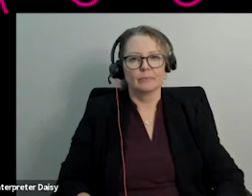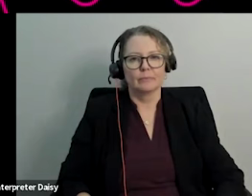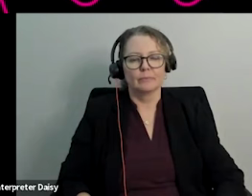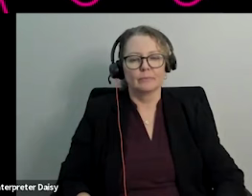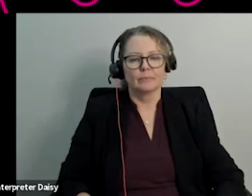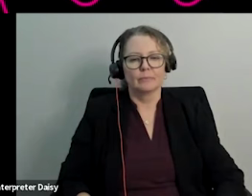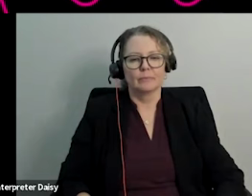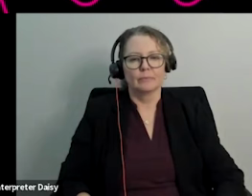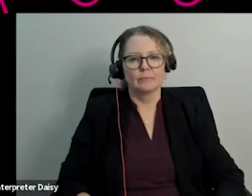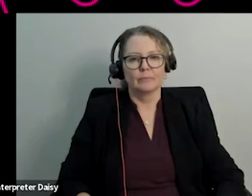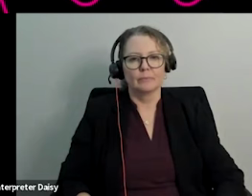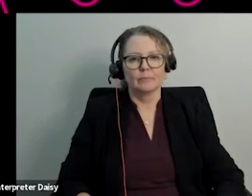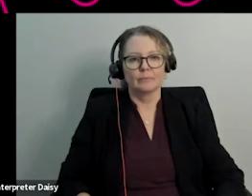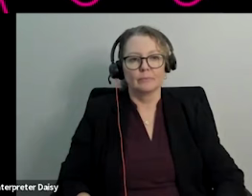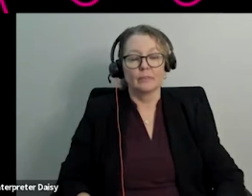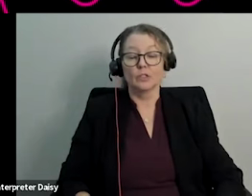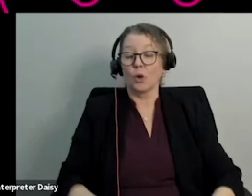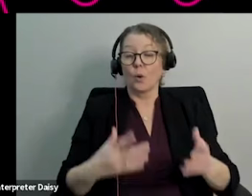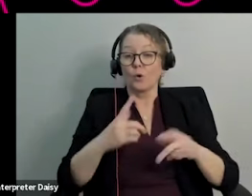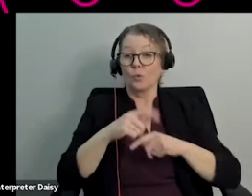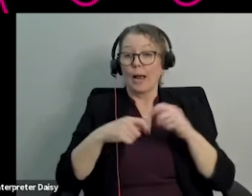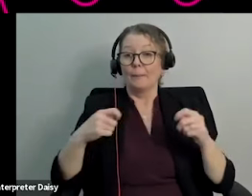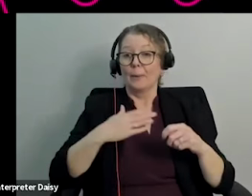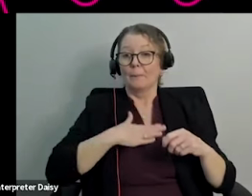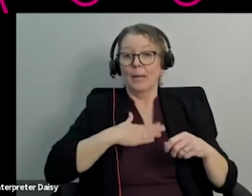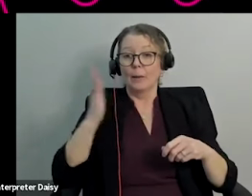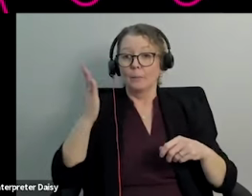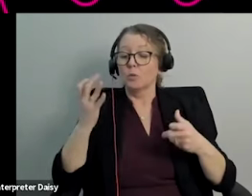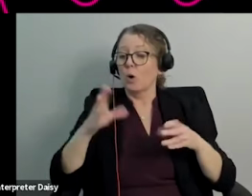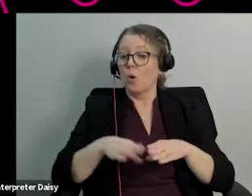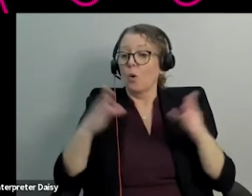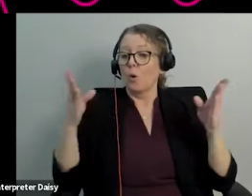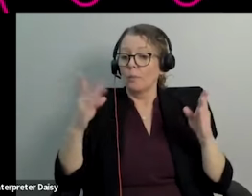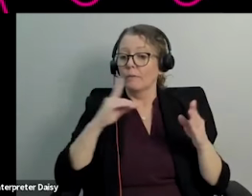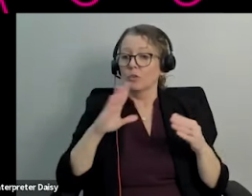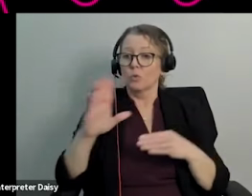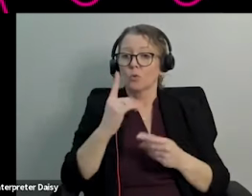So as I come to the end of my presentation and open up for questions, I just wanted to echo